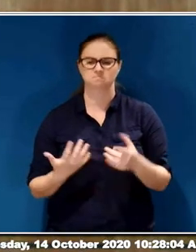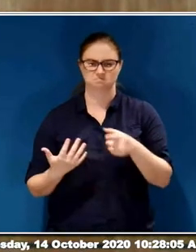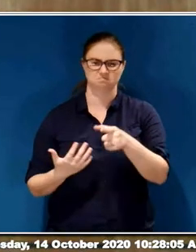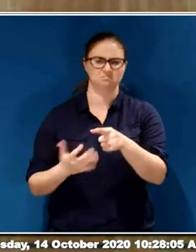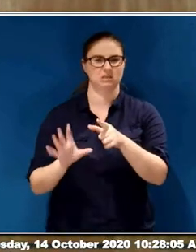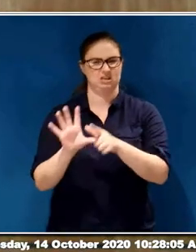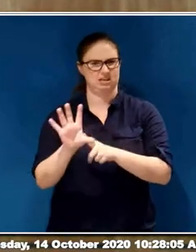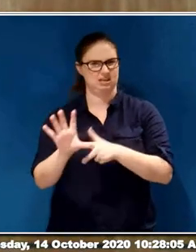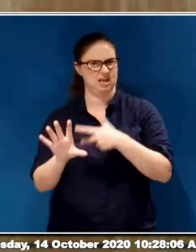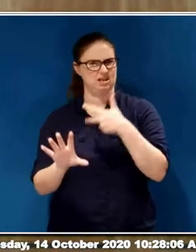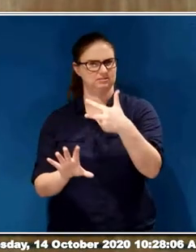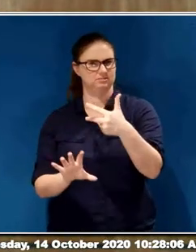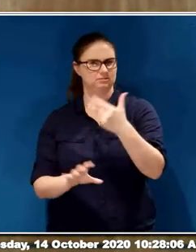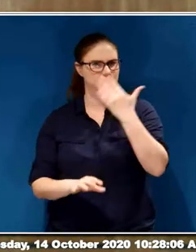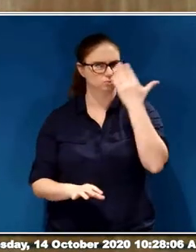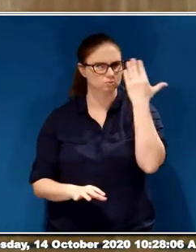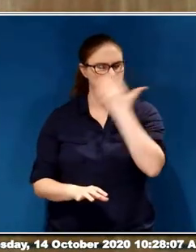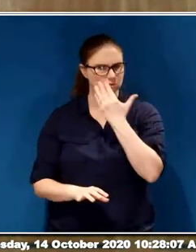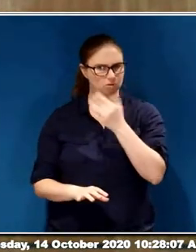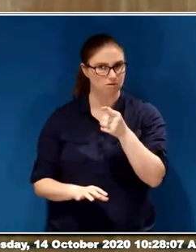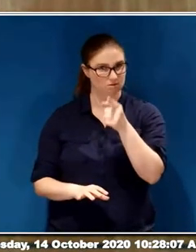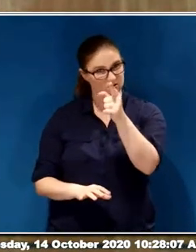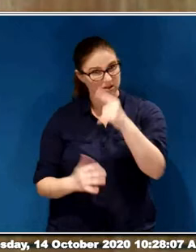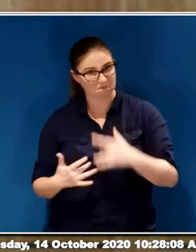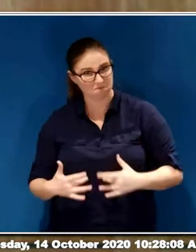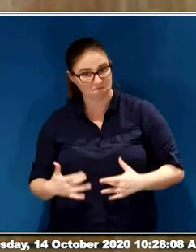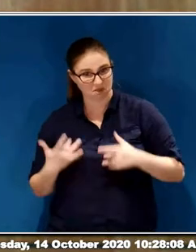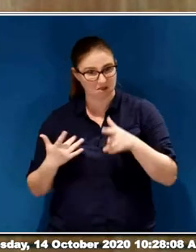in comparison to what he had been receiving in Year 7?